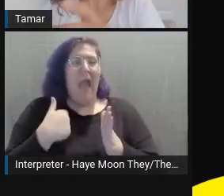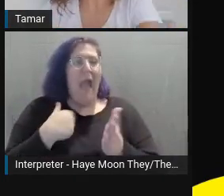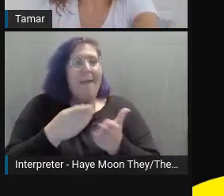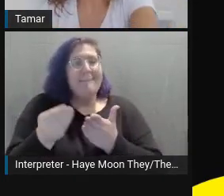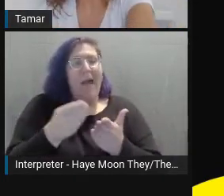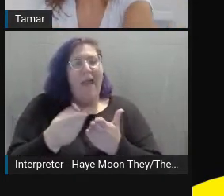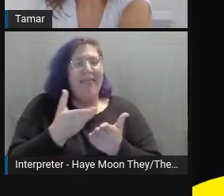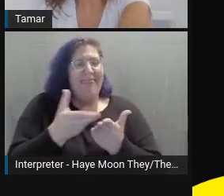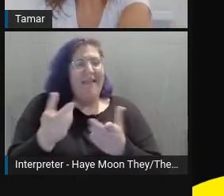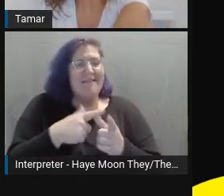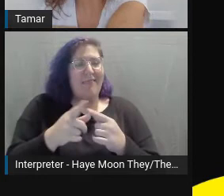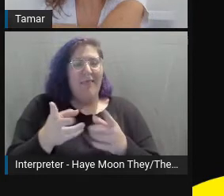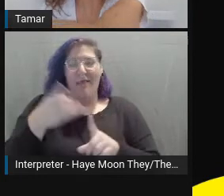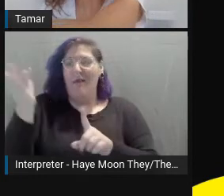Accessibility doesn't assume.